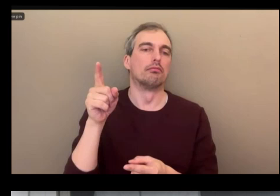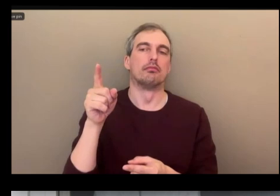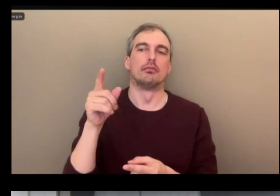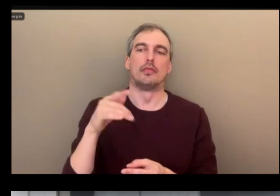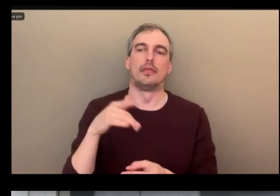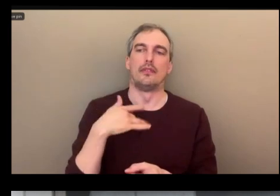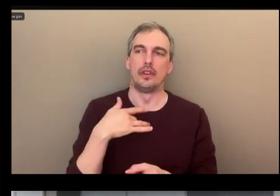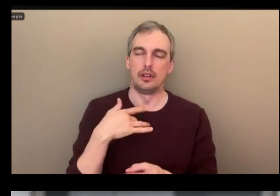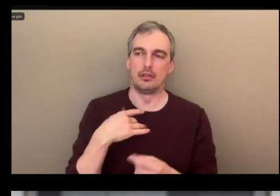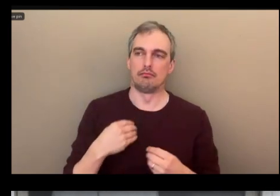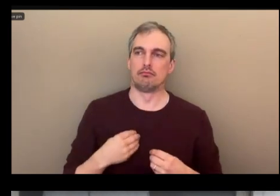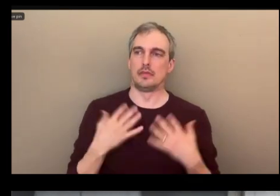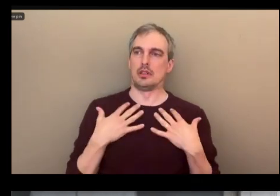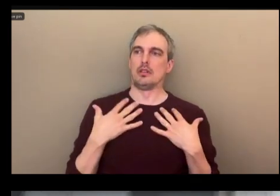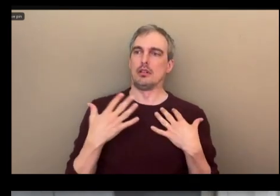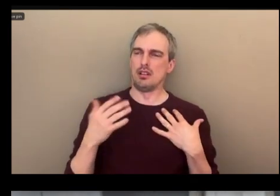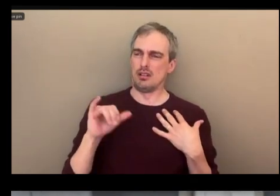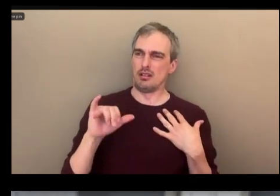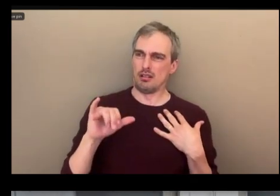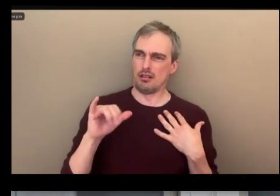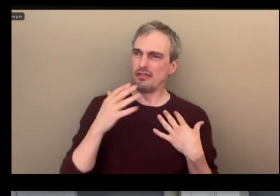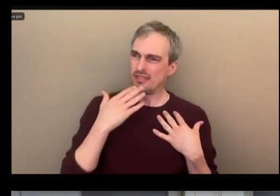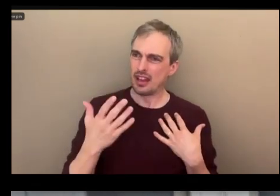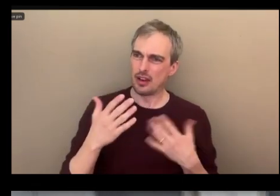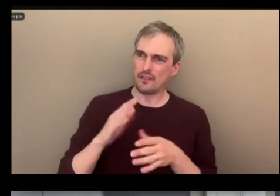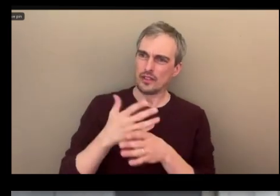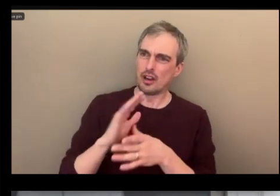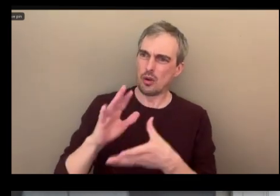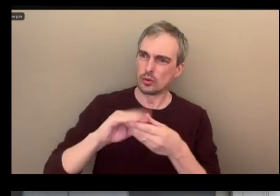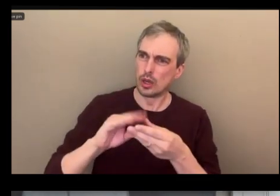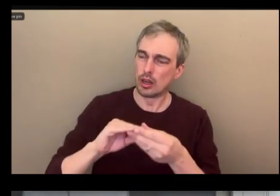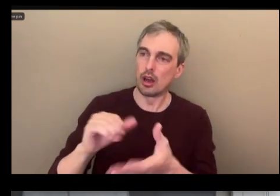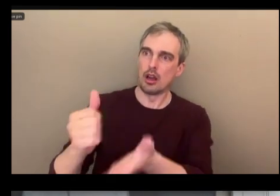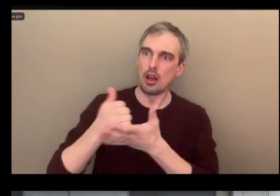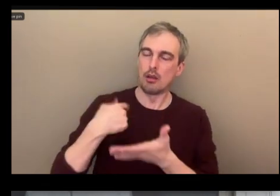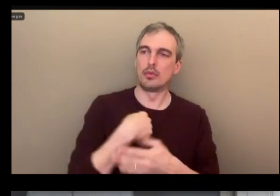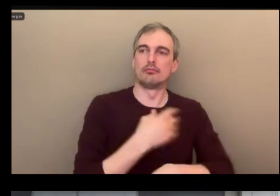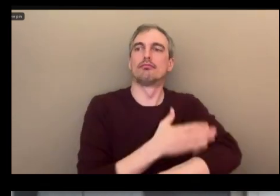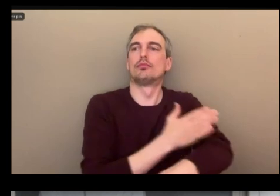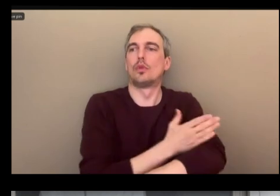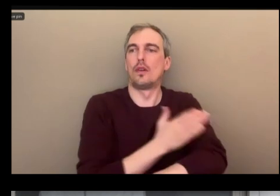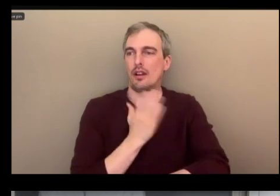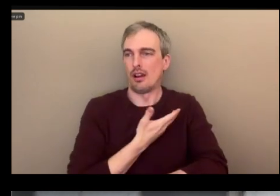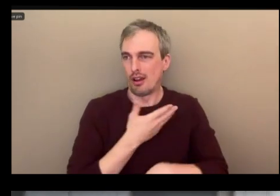Again, we talk about devices that we're testing and going through the experiences -- those devices -- right?